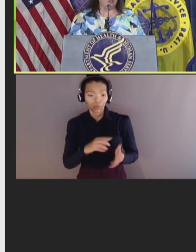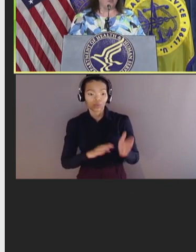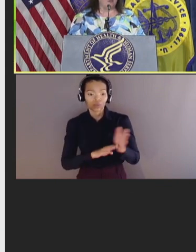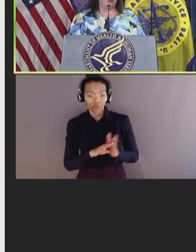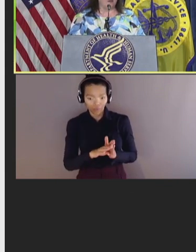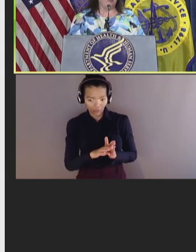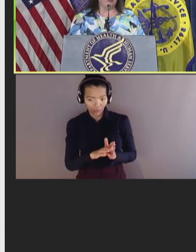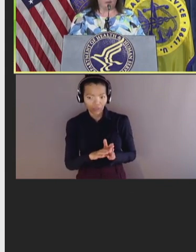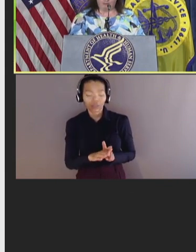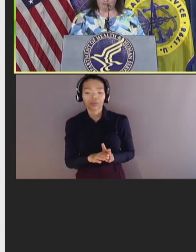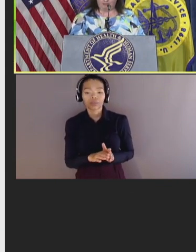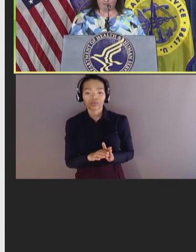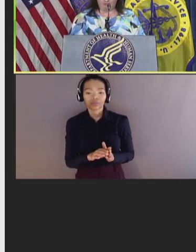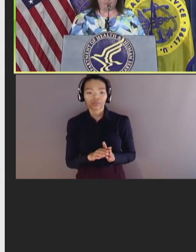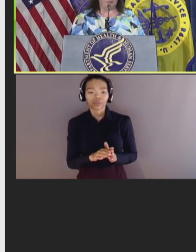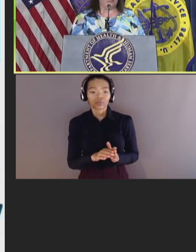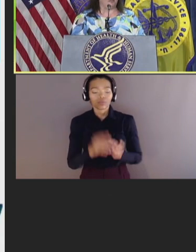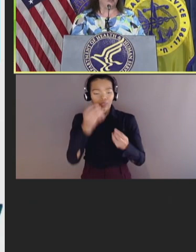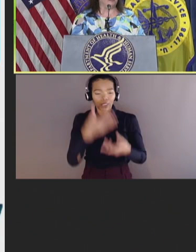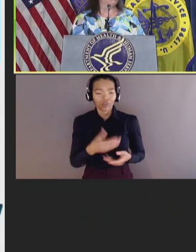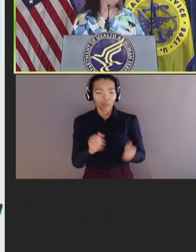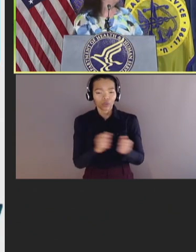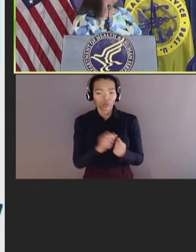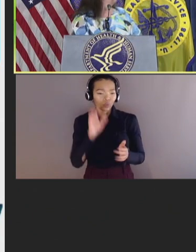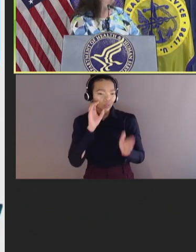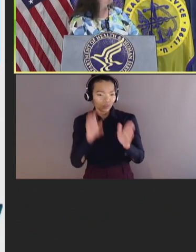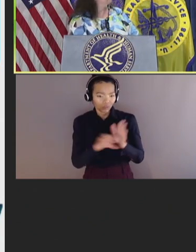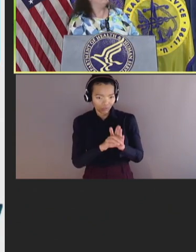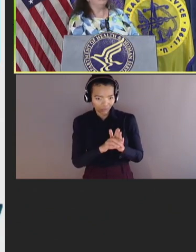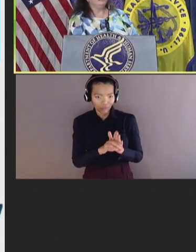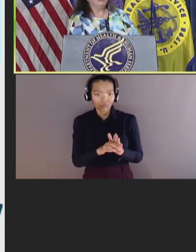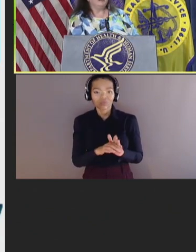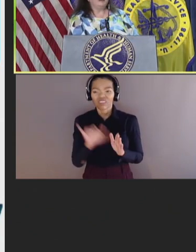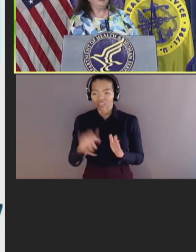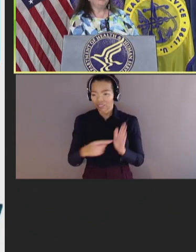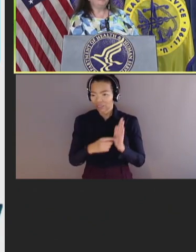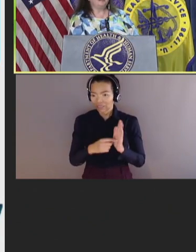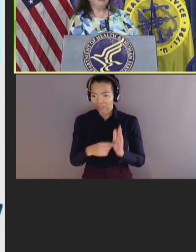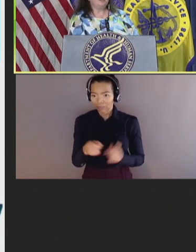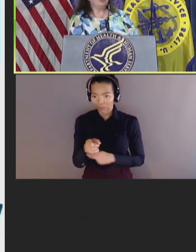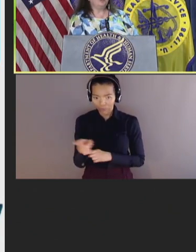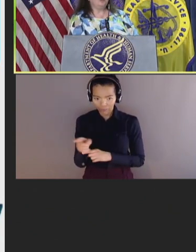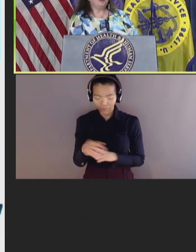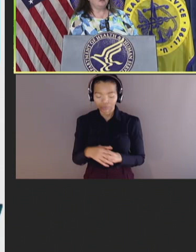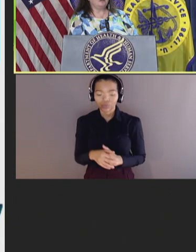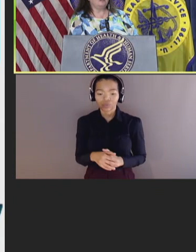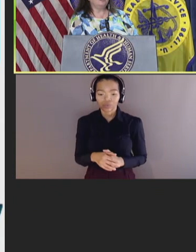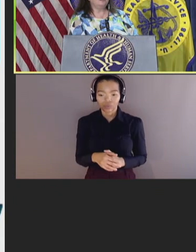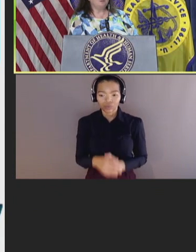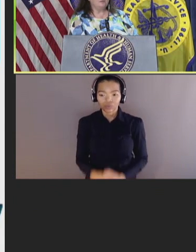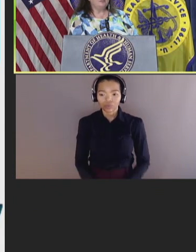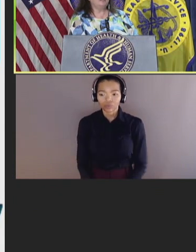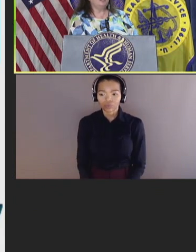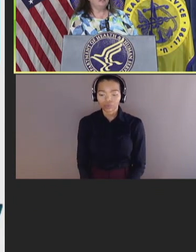with our participants -- and this is just an example -- to start up conversations at our